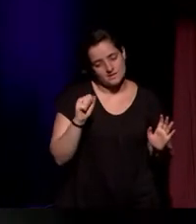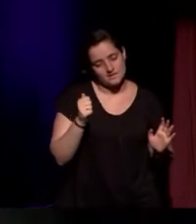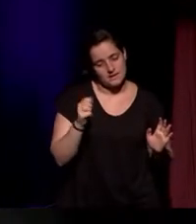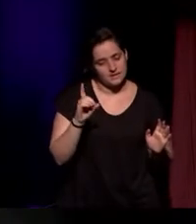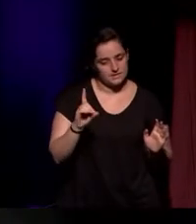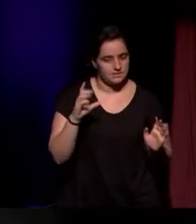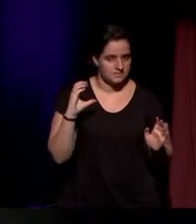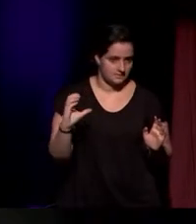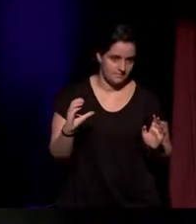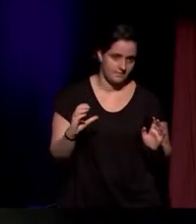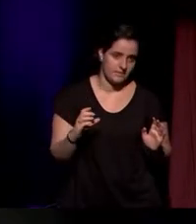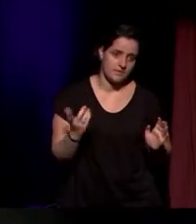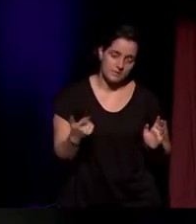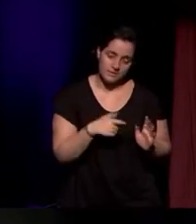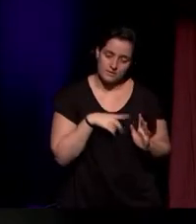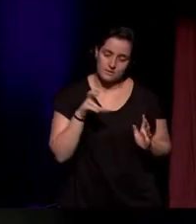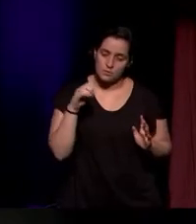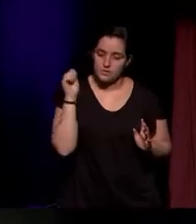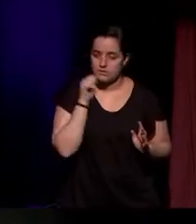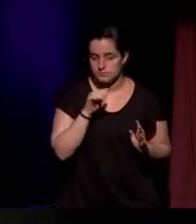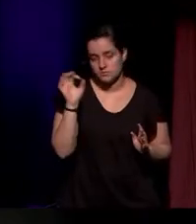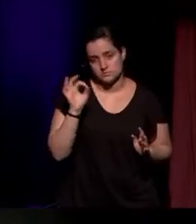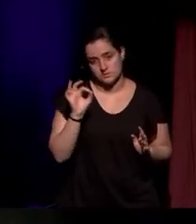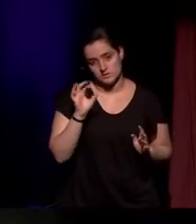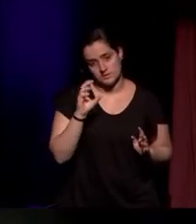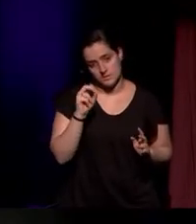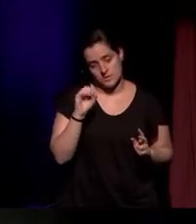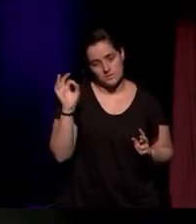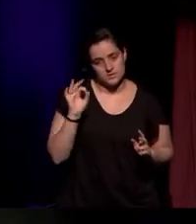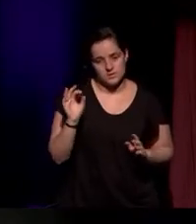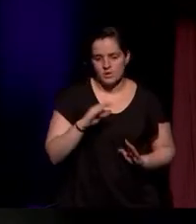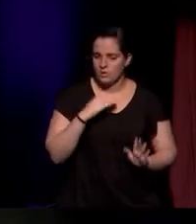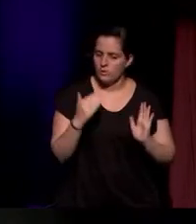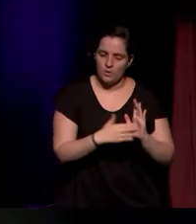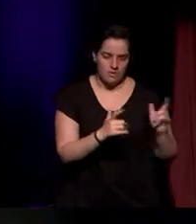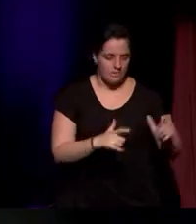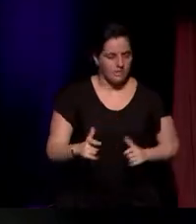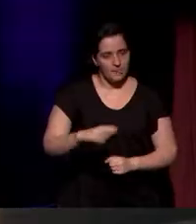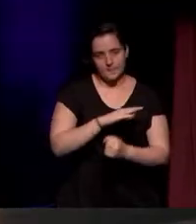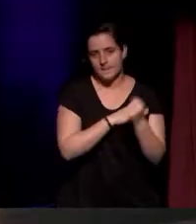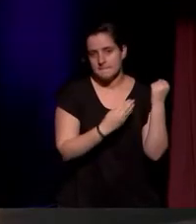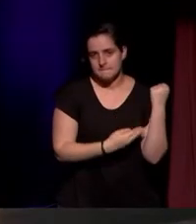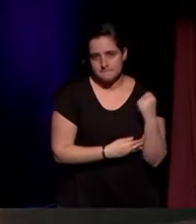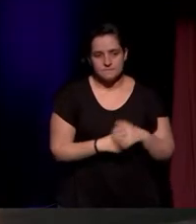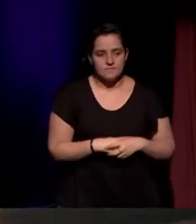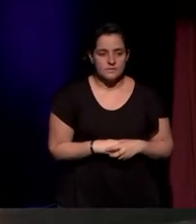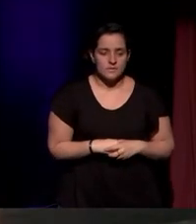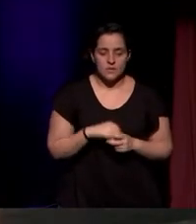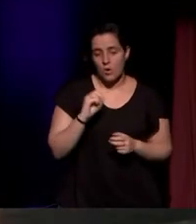to have 50% of women in all positions of power, or at least one-third.